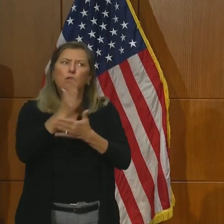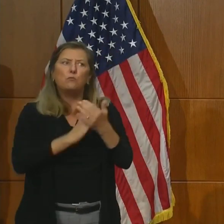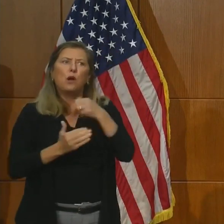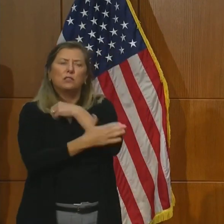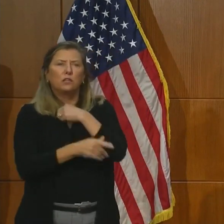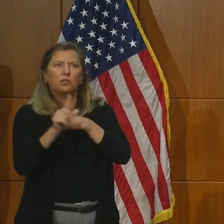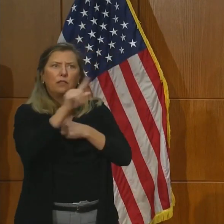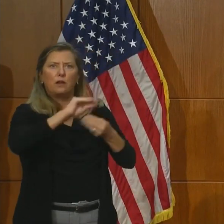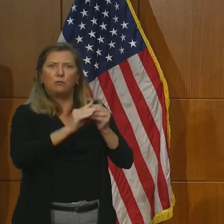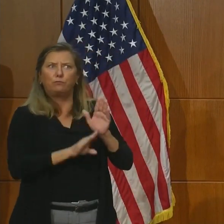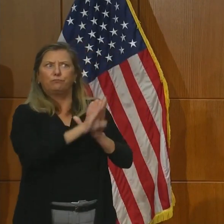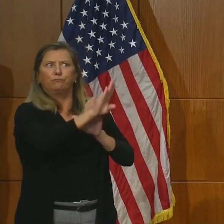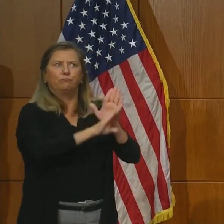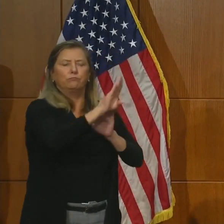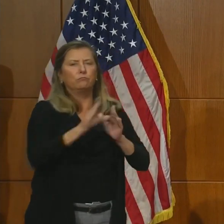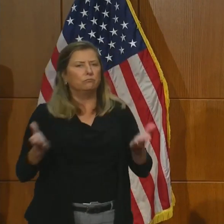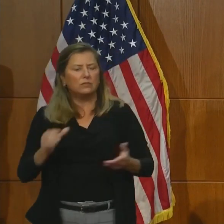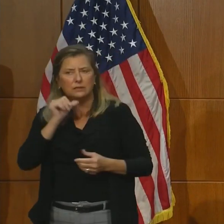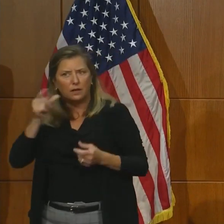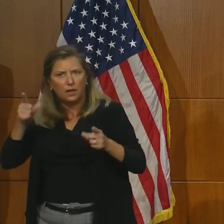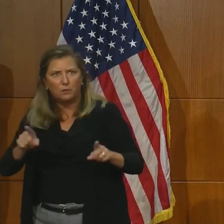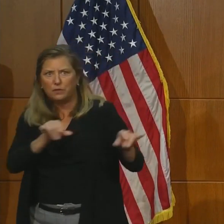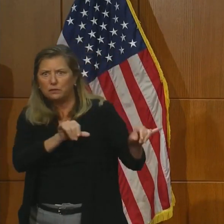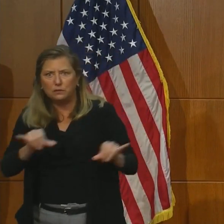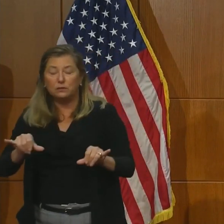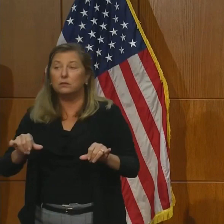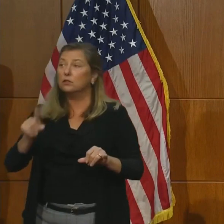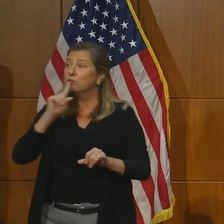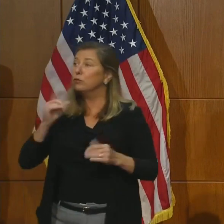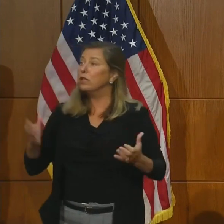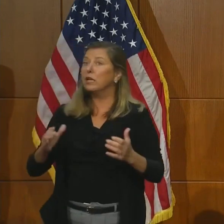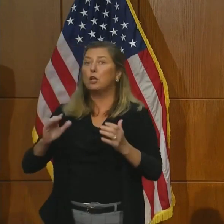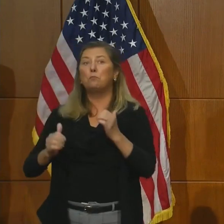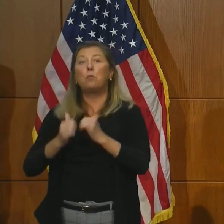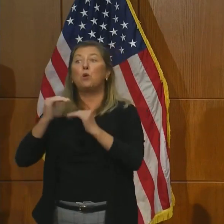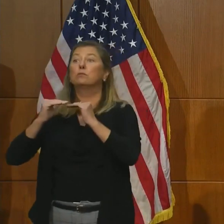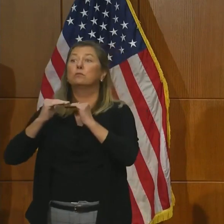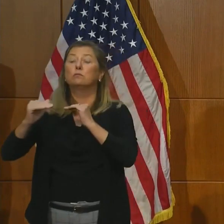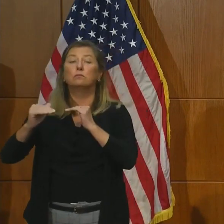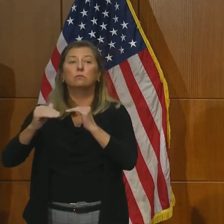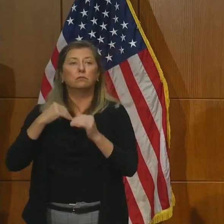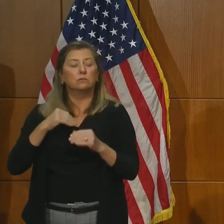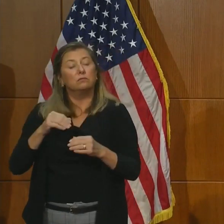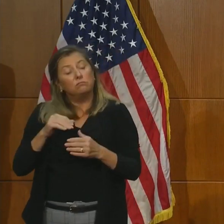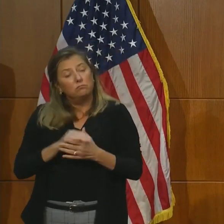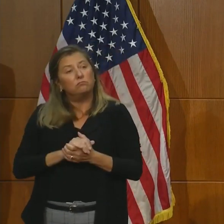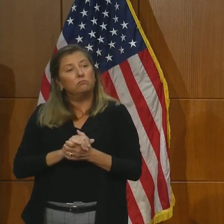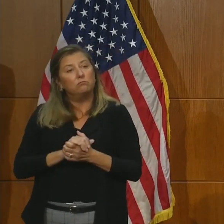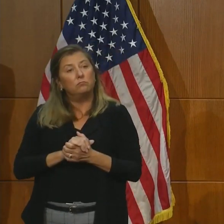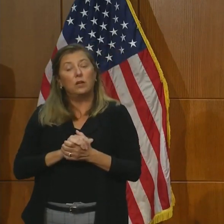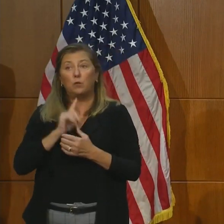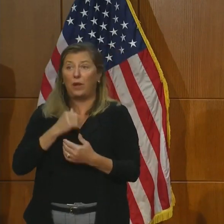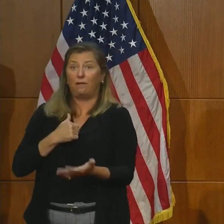THAT AS WELL. VIRGINIA HAS ARE WHAT IT THE DRAMATIC INCREASES AT OTHER PARTS OF THE COUNTRY